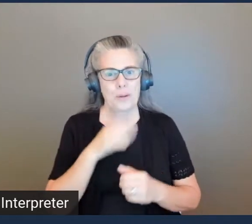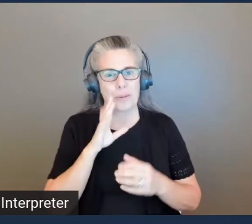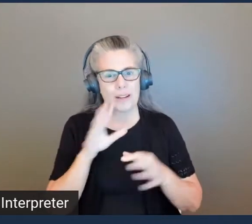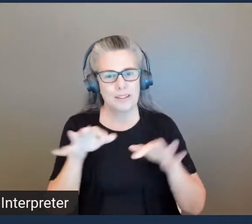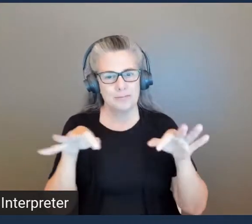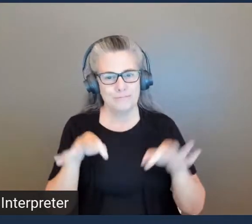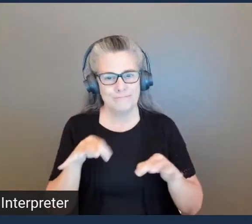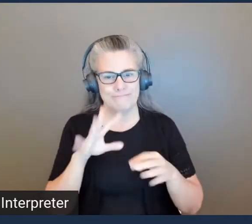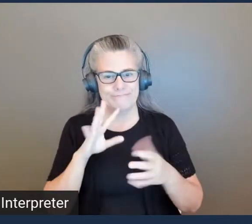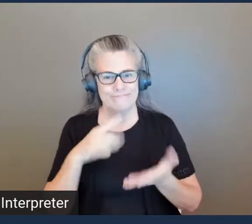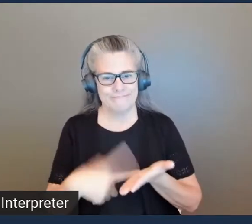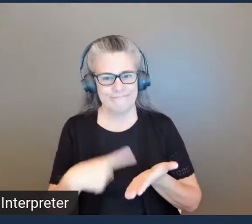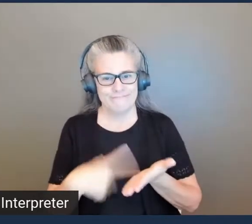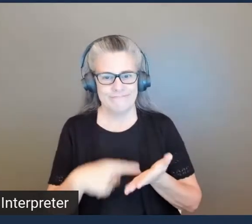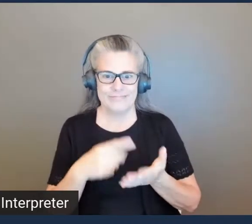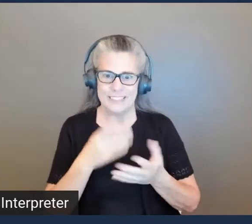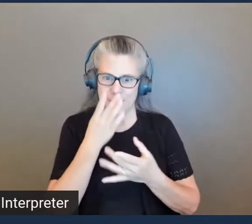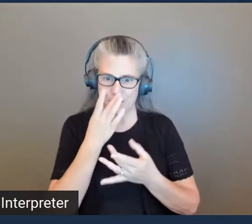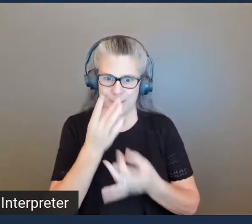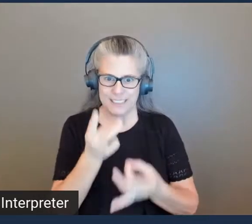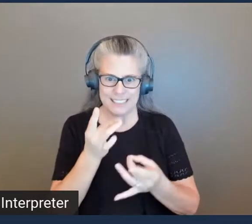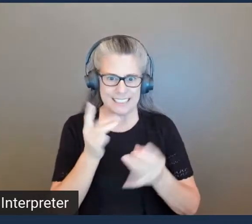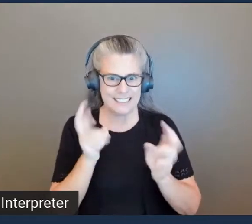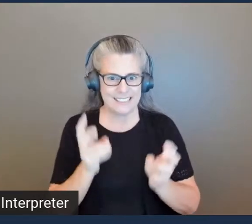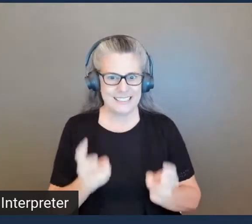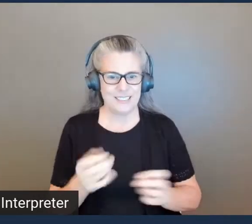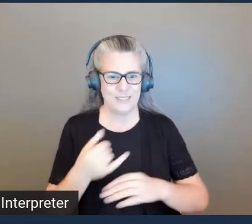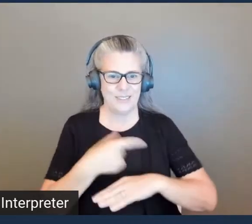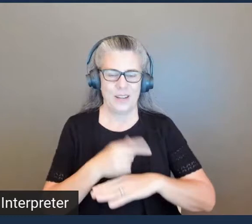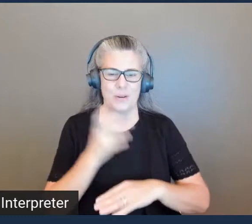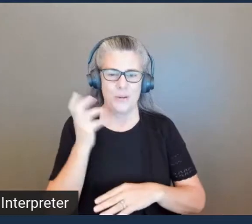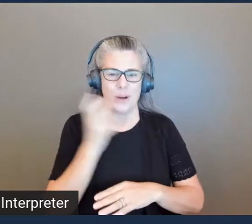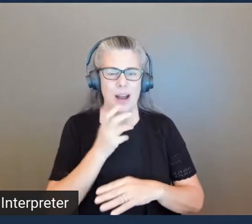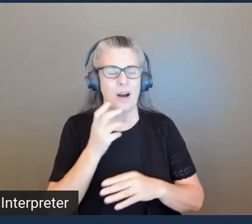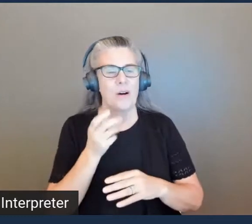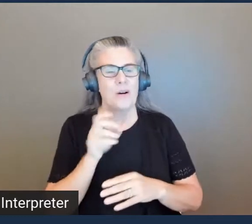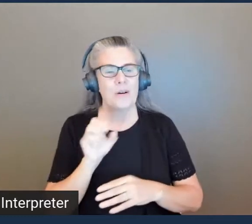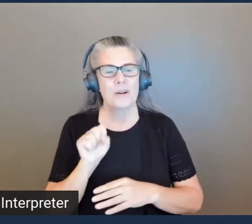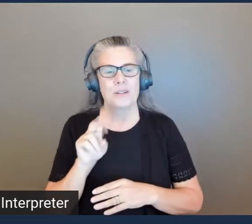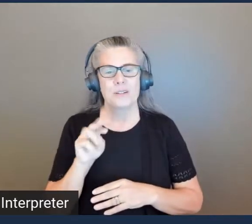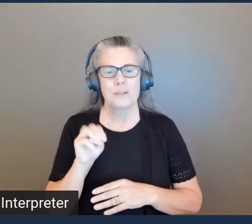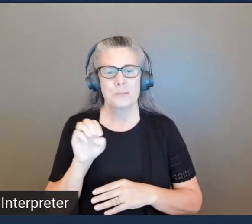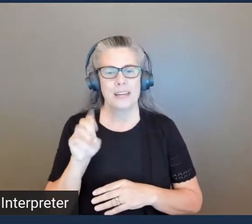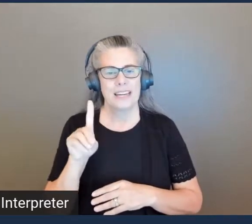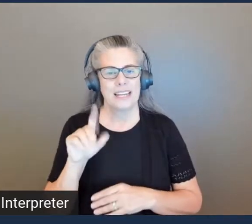about some pretty interesting stuff today. You wanna tell us a little bit about what you're gonna be covering?